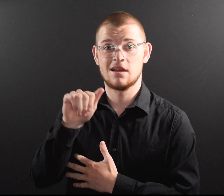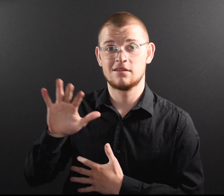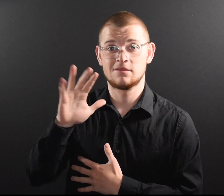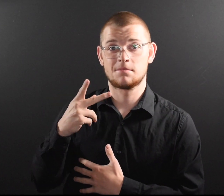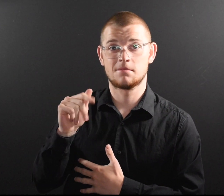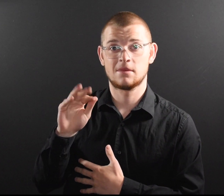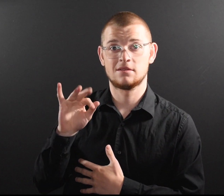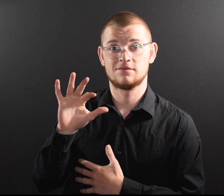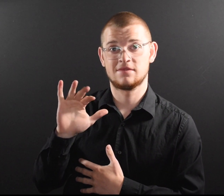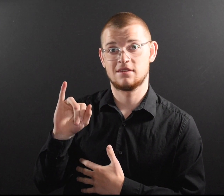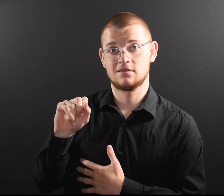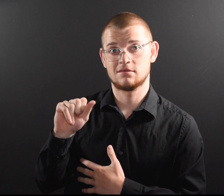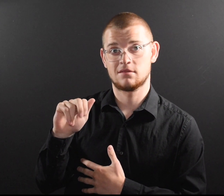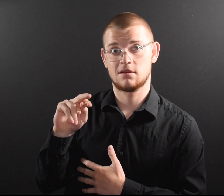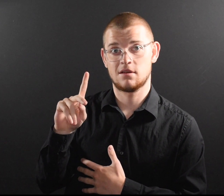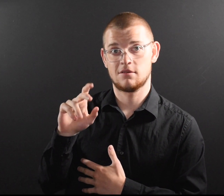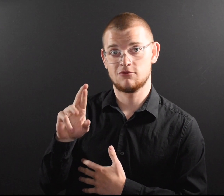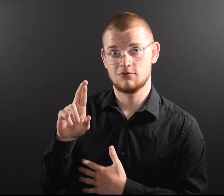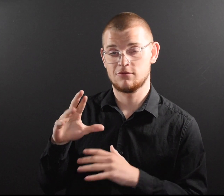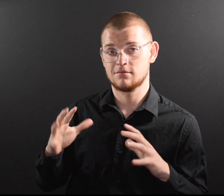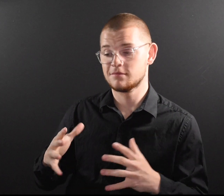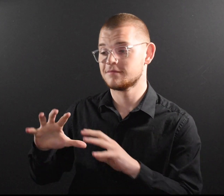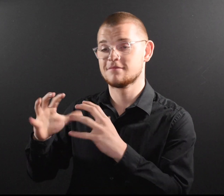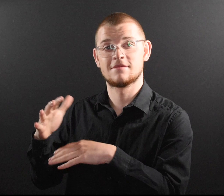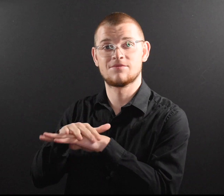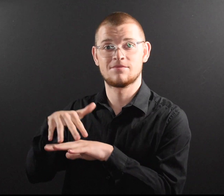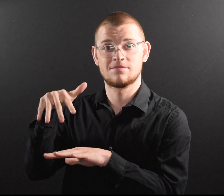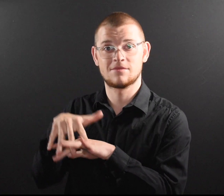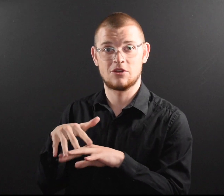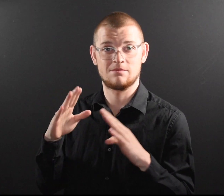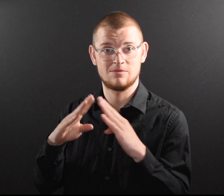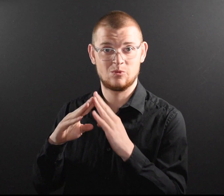Asian Pacific Islander, and Native communities,” said Lieutenant Governor Peggy Flanagan. “These